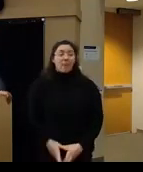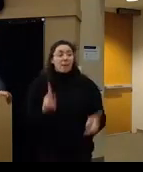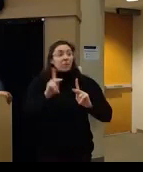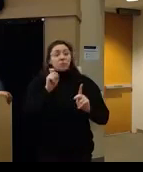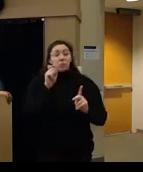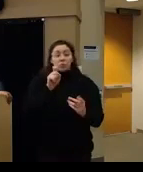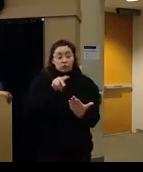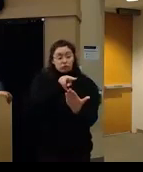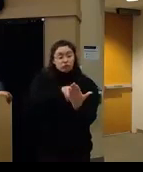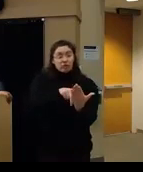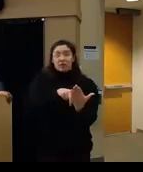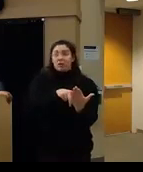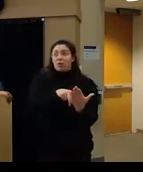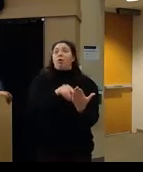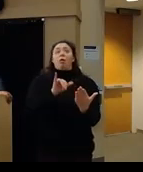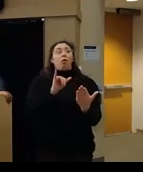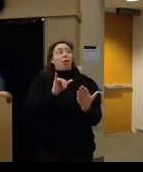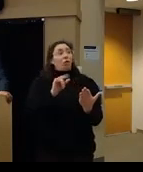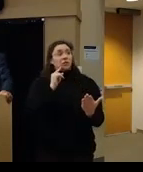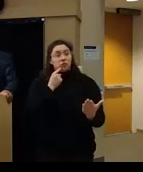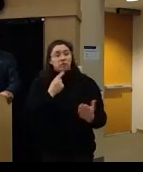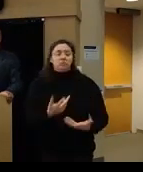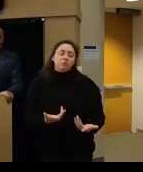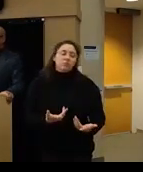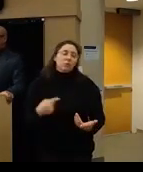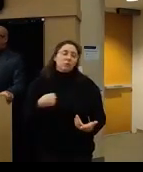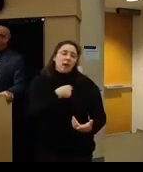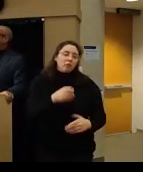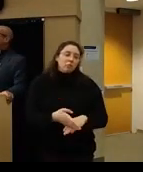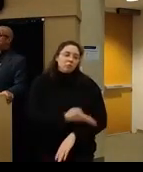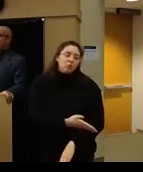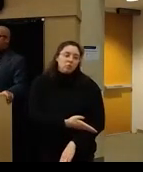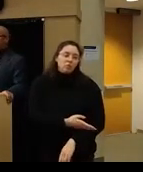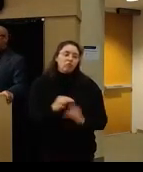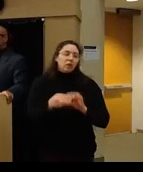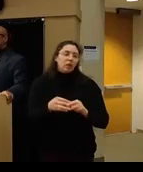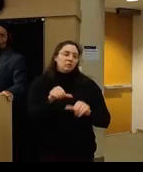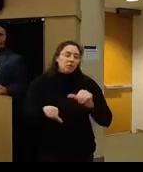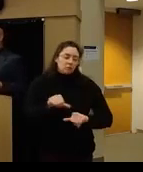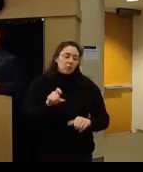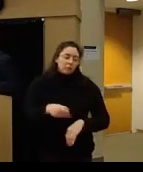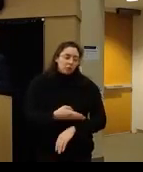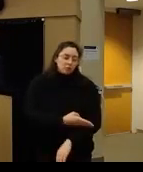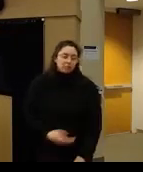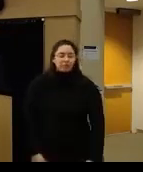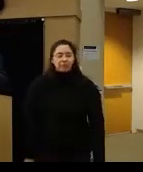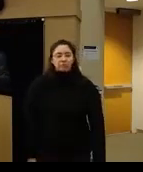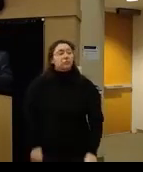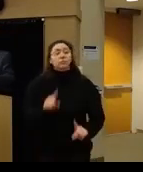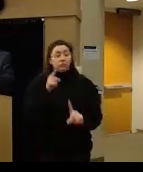to take us serious uh we have to do better with regard to our science but this pone point is is